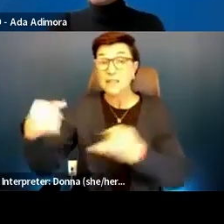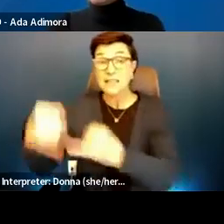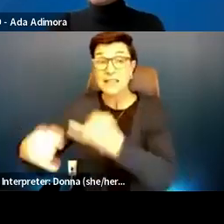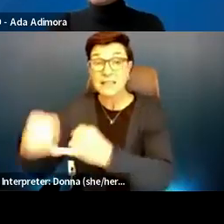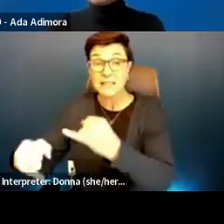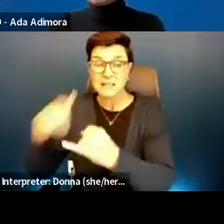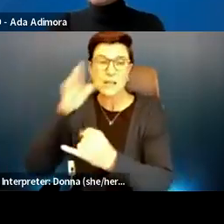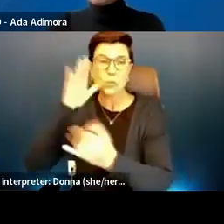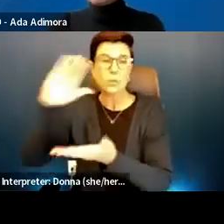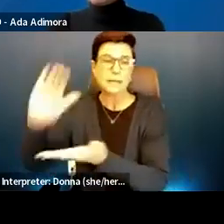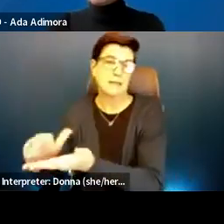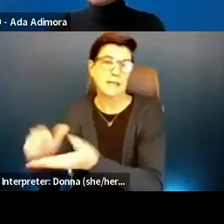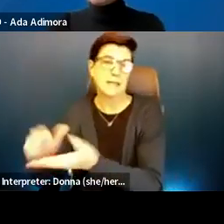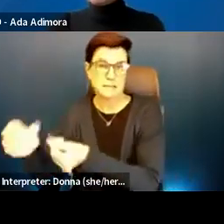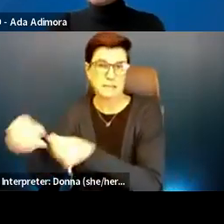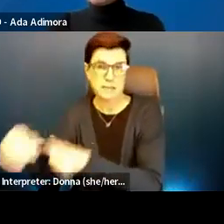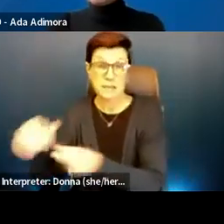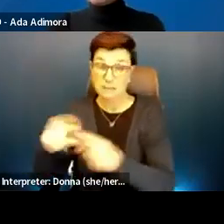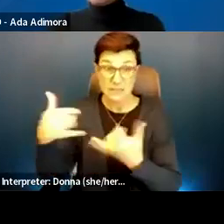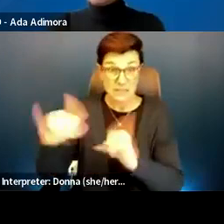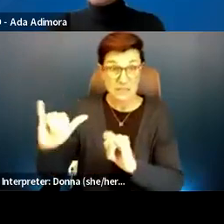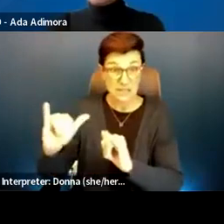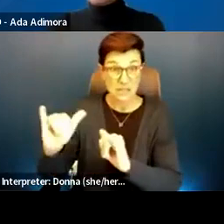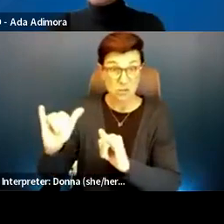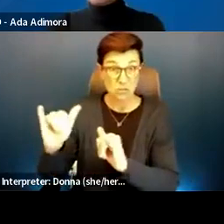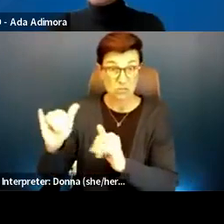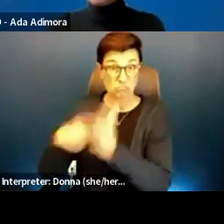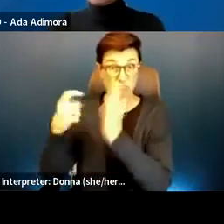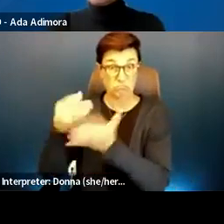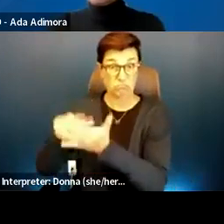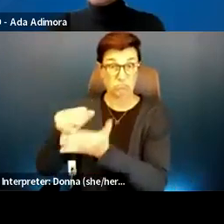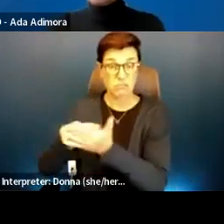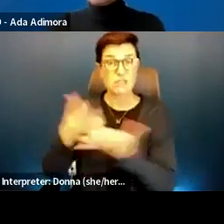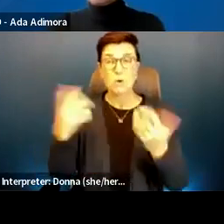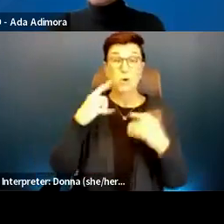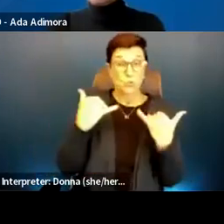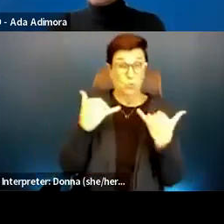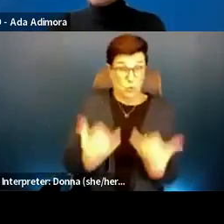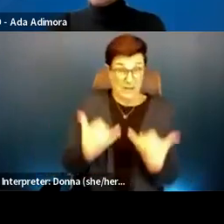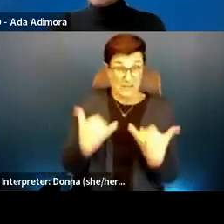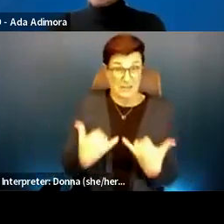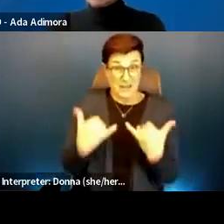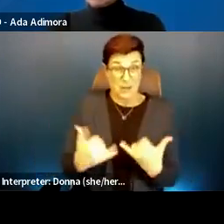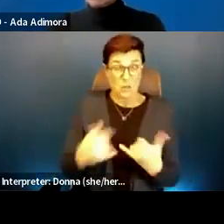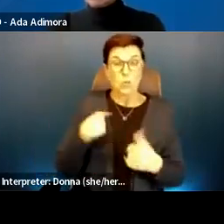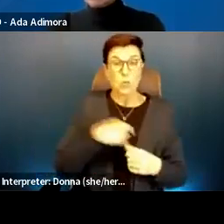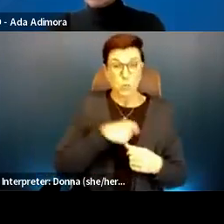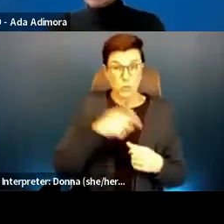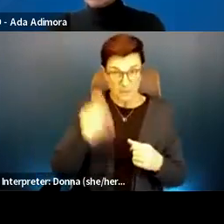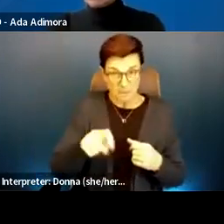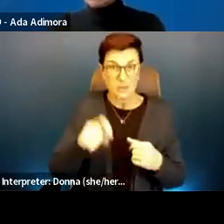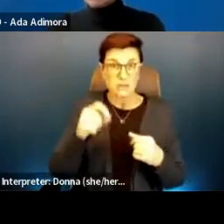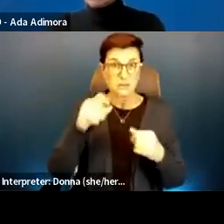But this is a time when, you know, if we're not able to capture the fact that many people have recognized